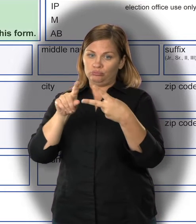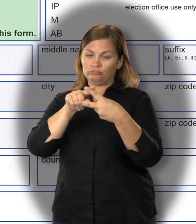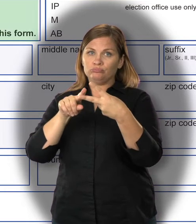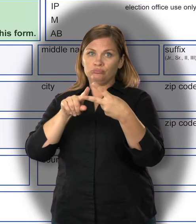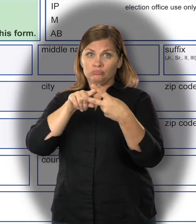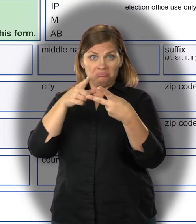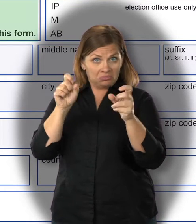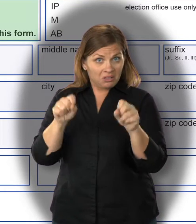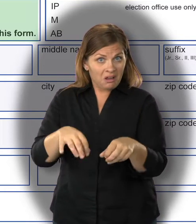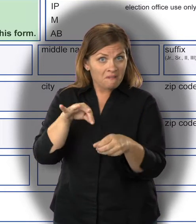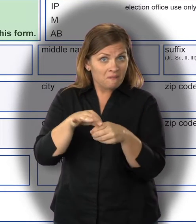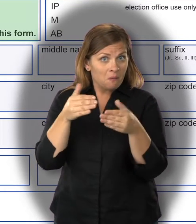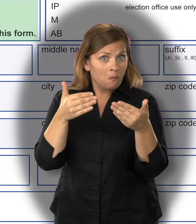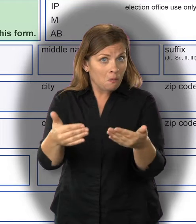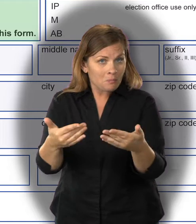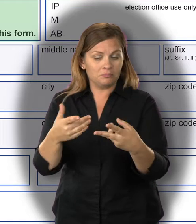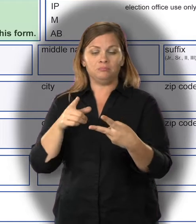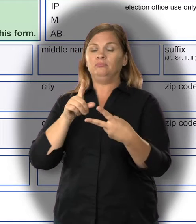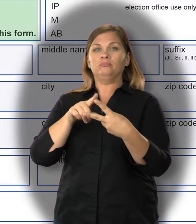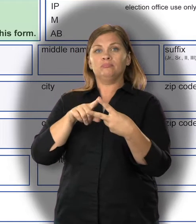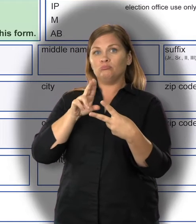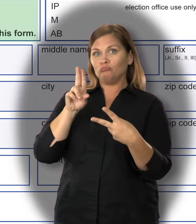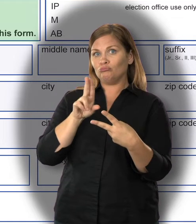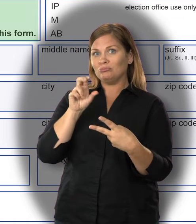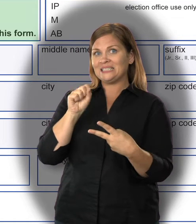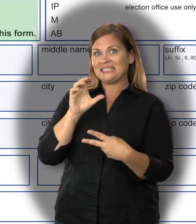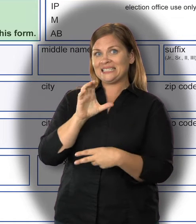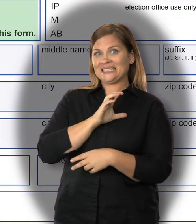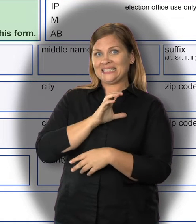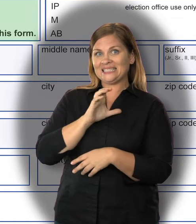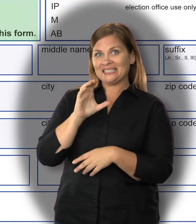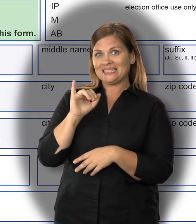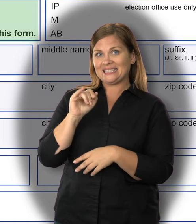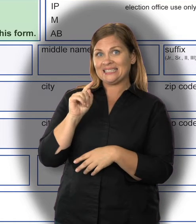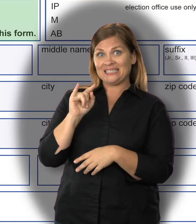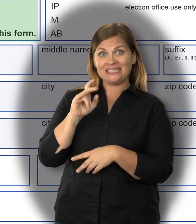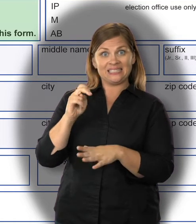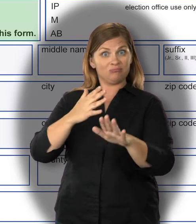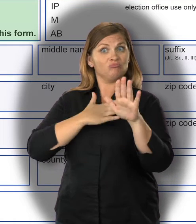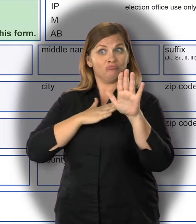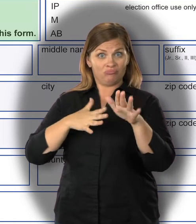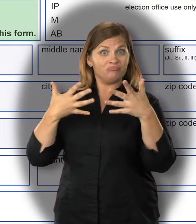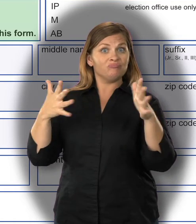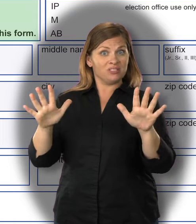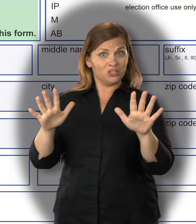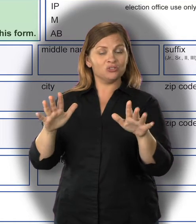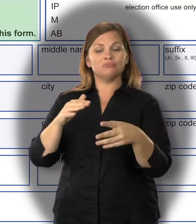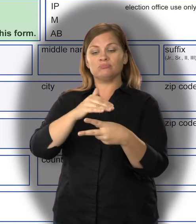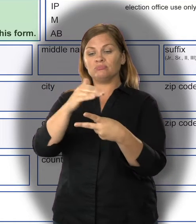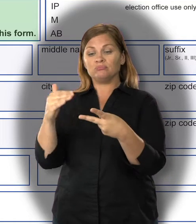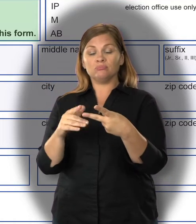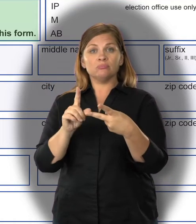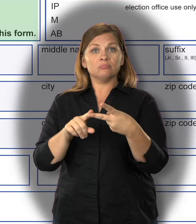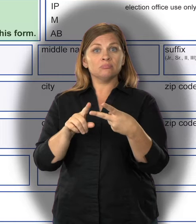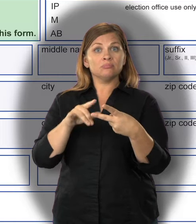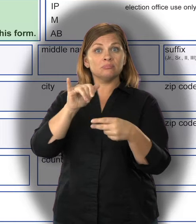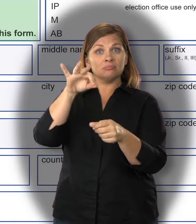Part 1 is used to gather basic information. The first two questions on the application address your eligibility to vote -